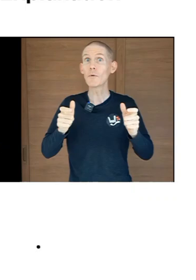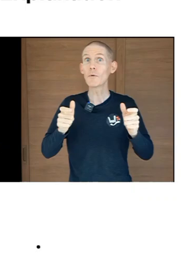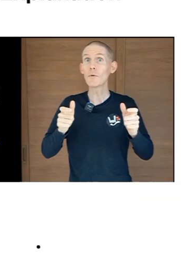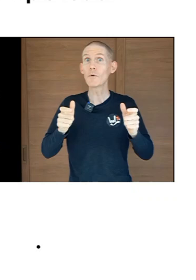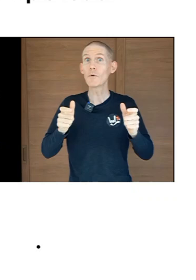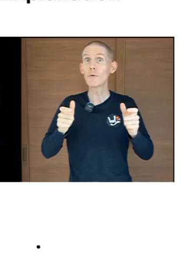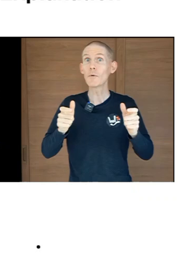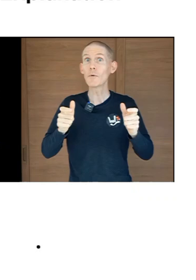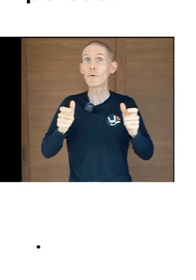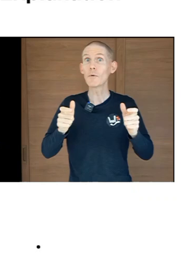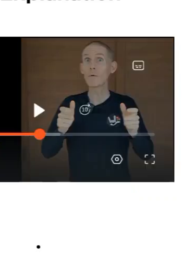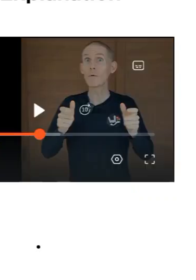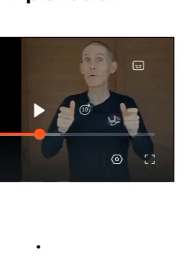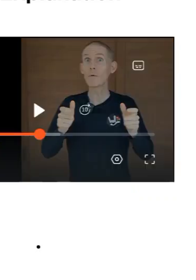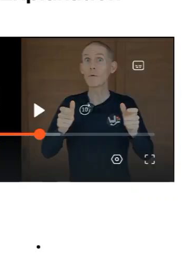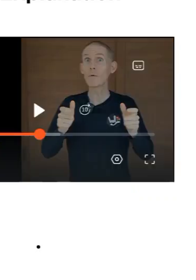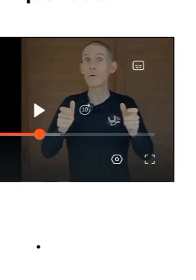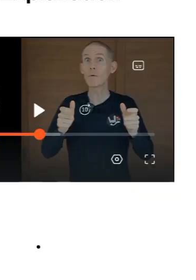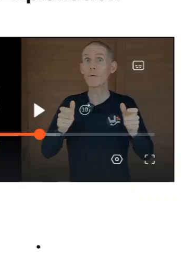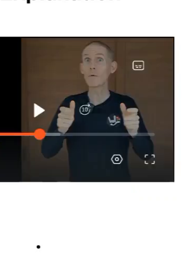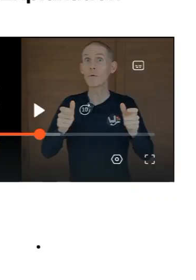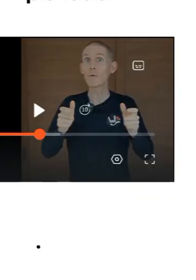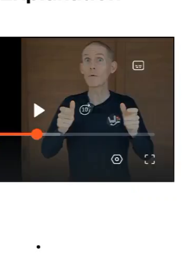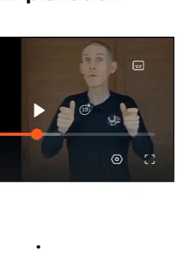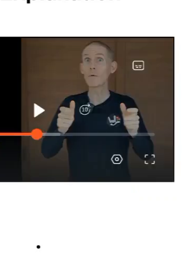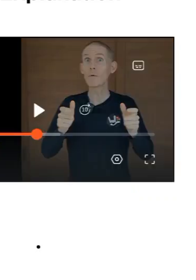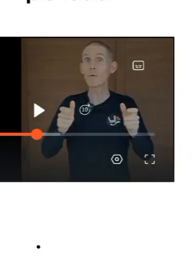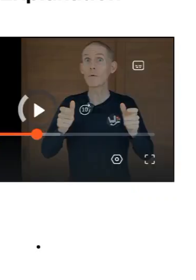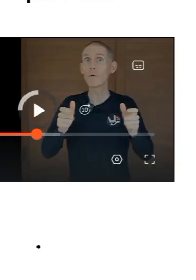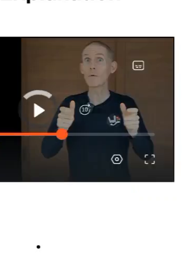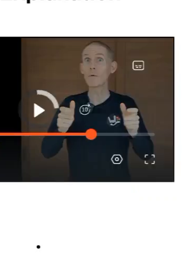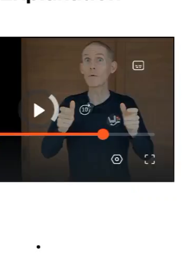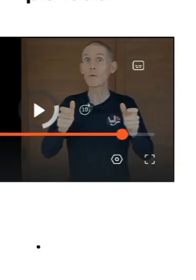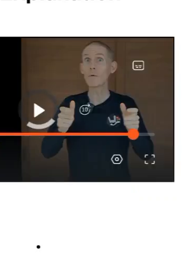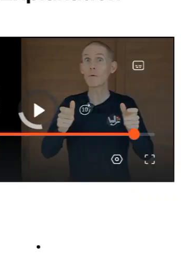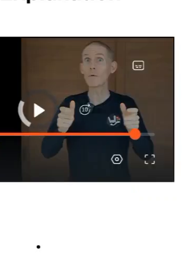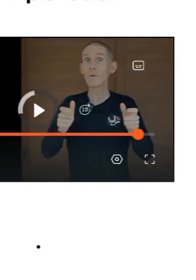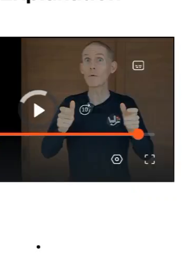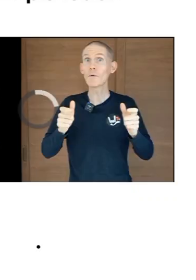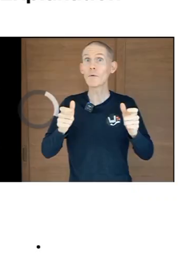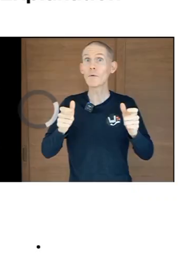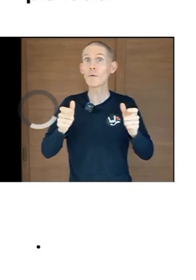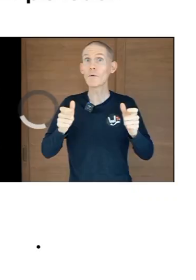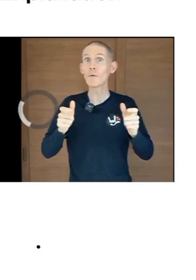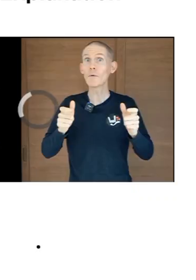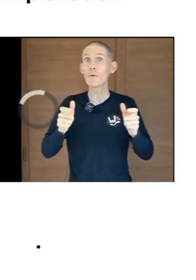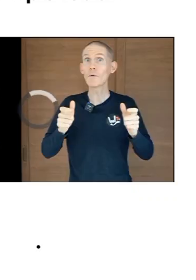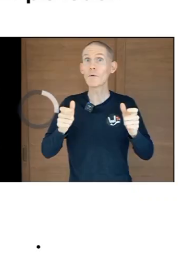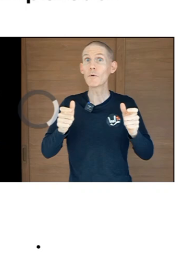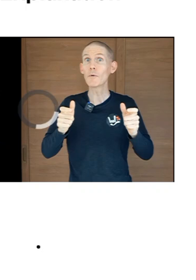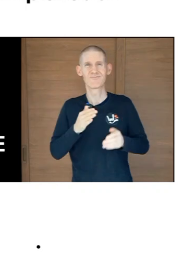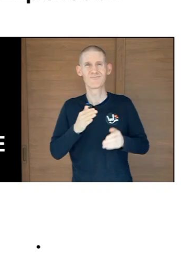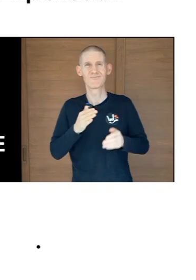we're going to be building the sentence building the mini dialogue and by the end of the sentence by the end of the video